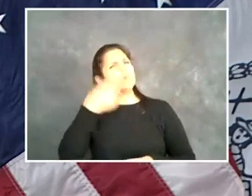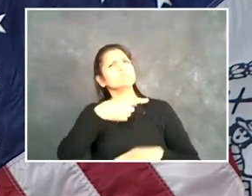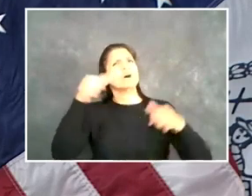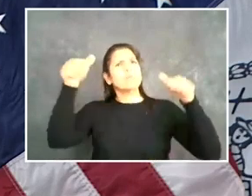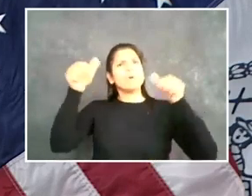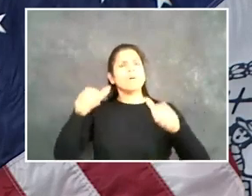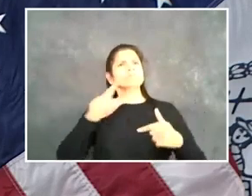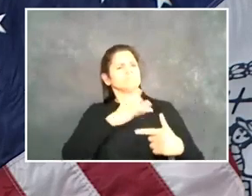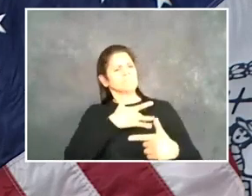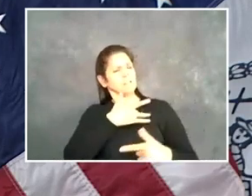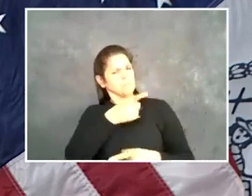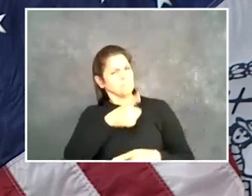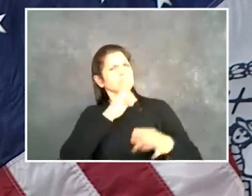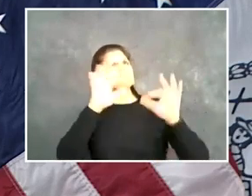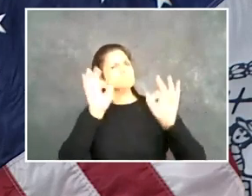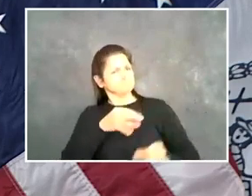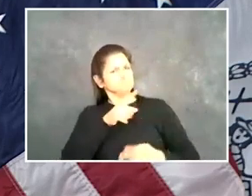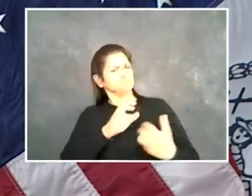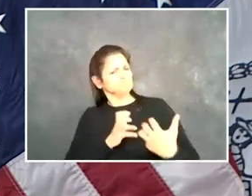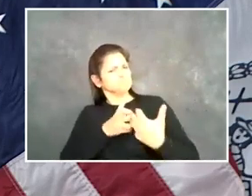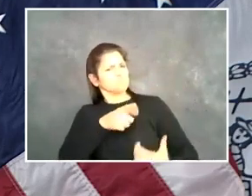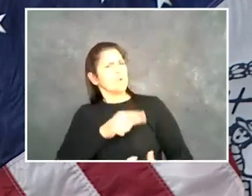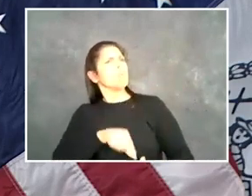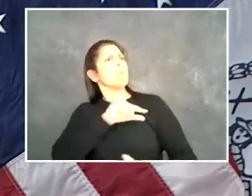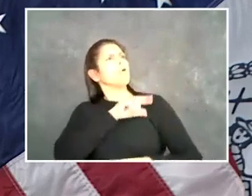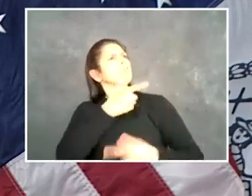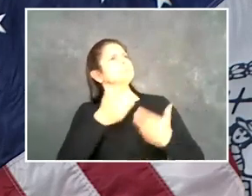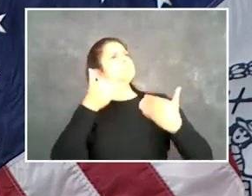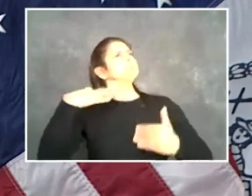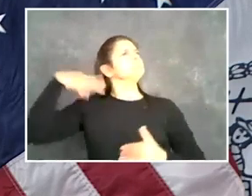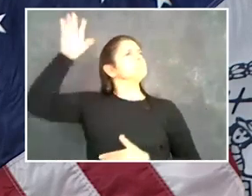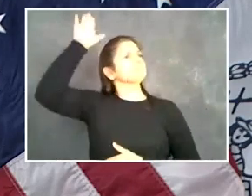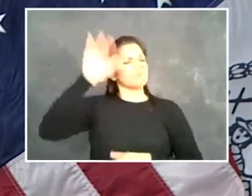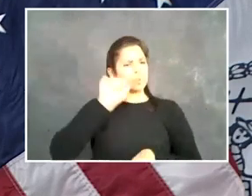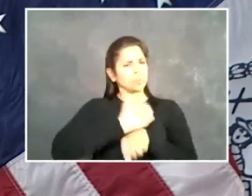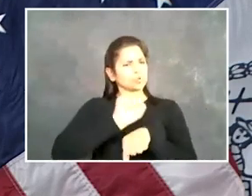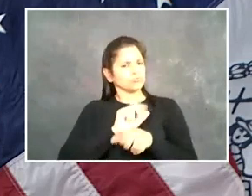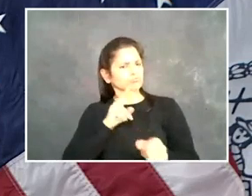LET ME SPEAK TO THE HOMELESS